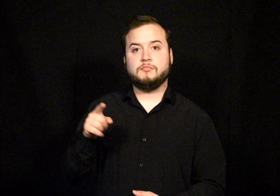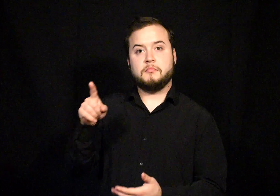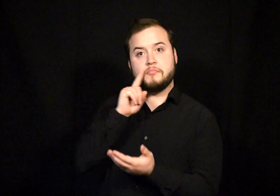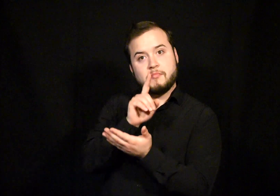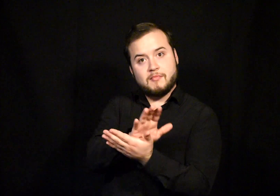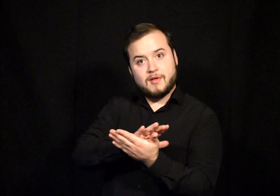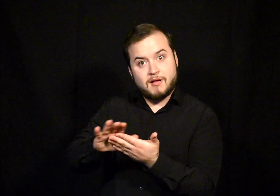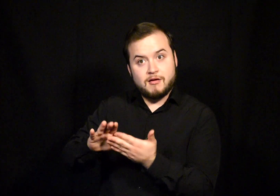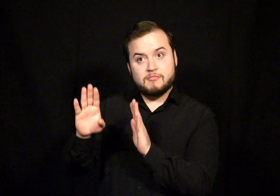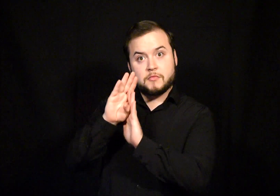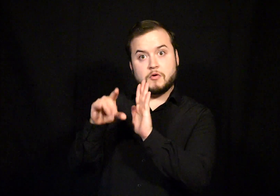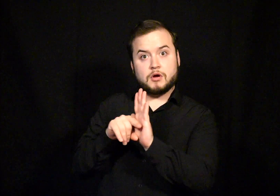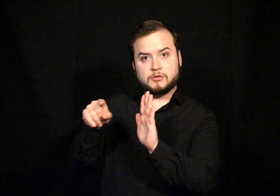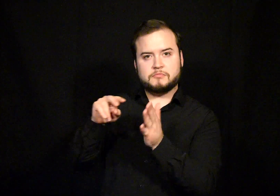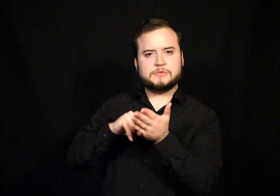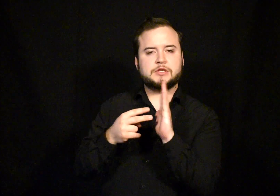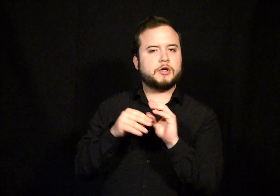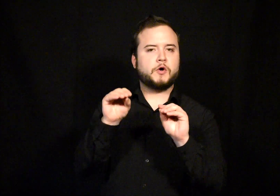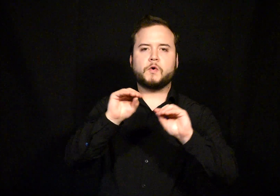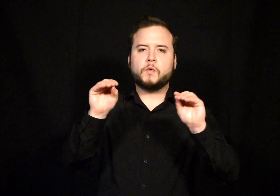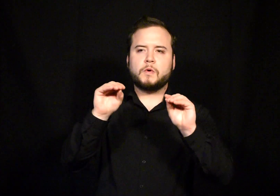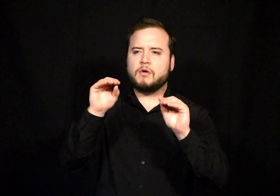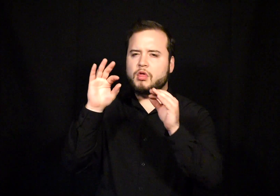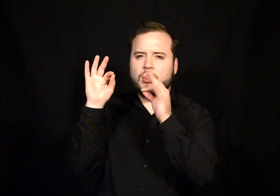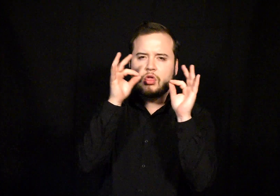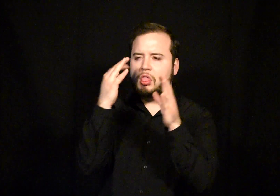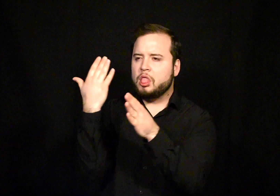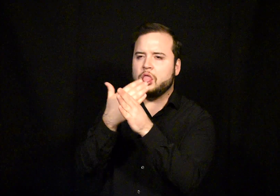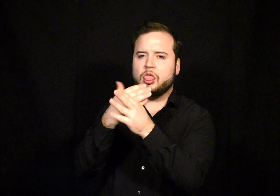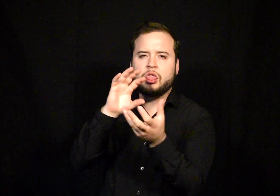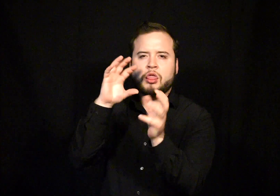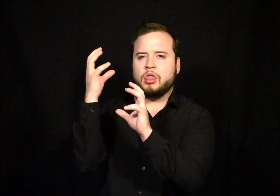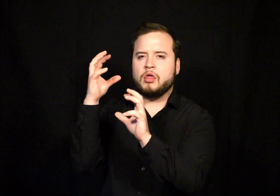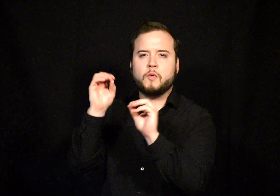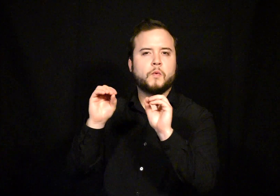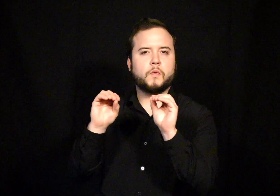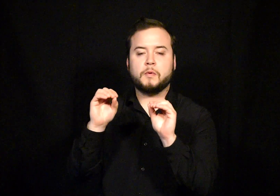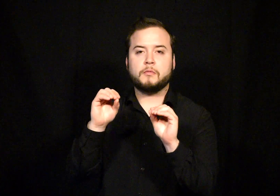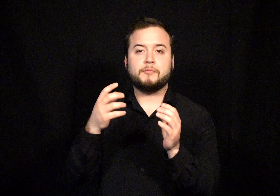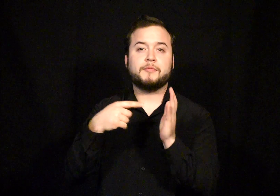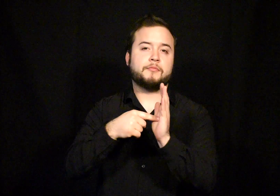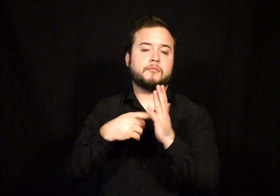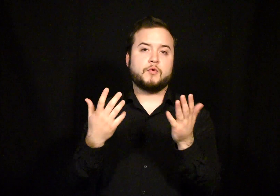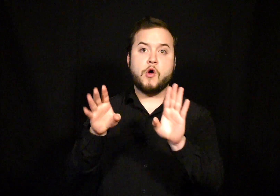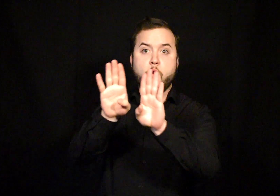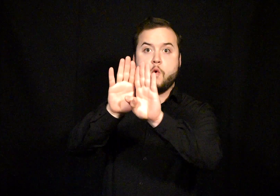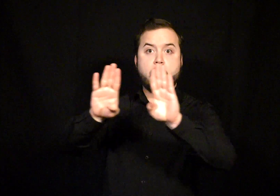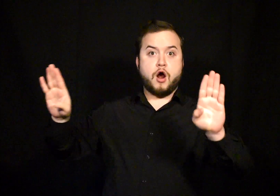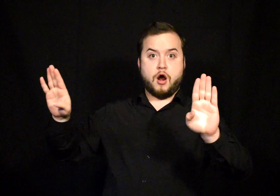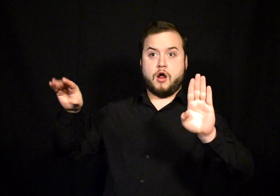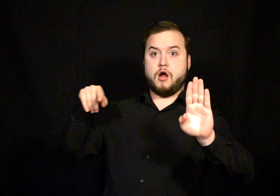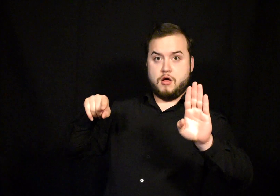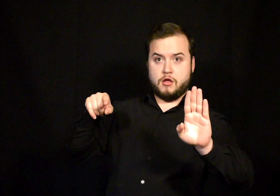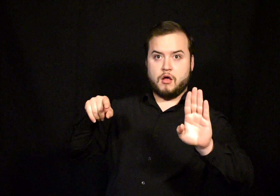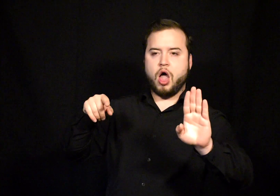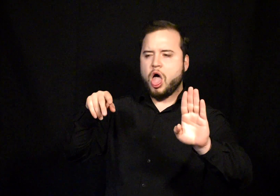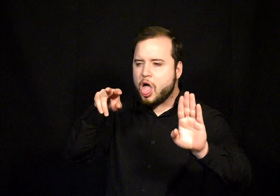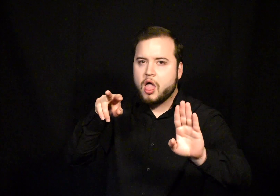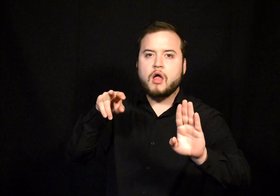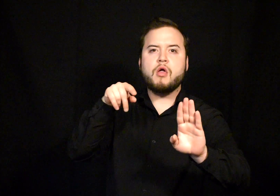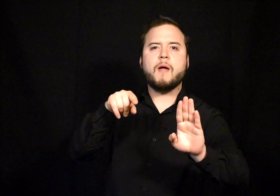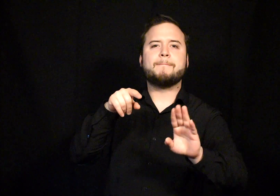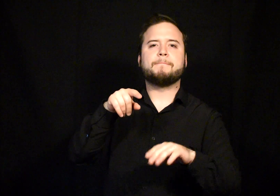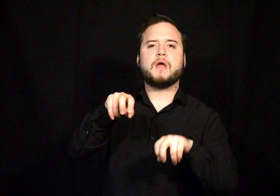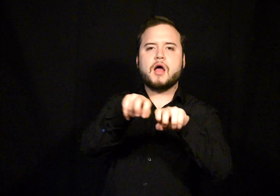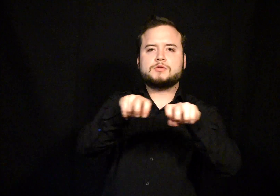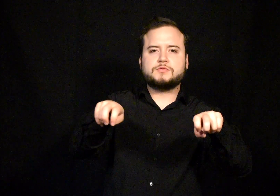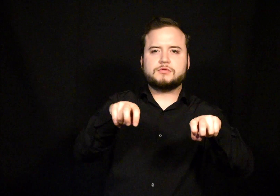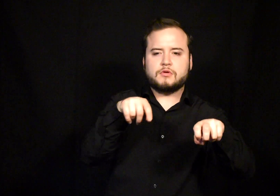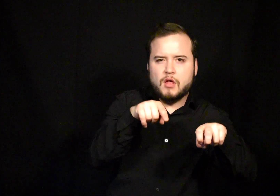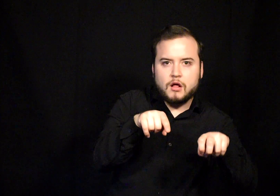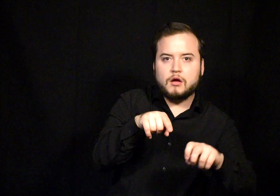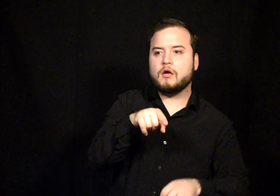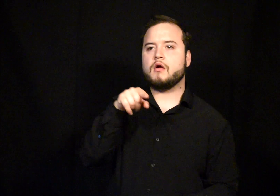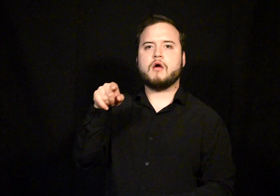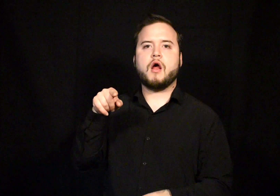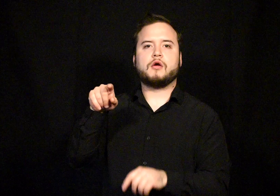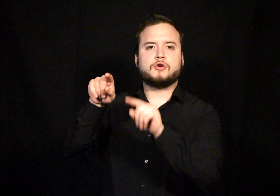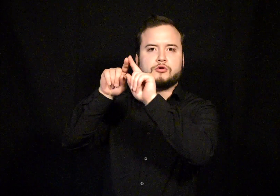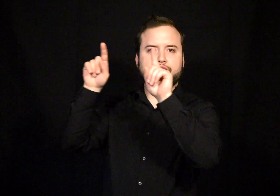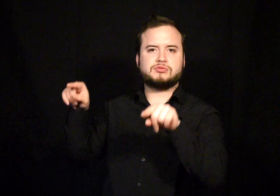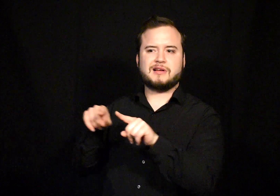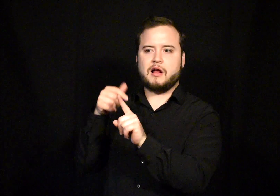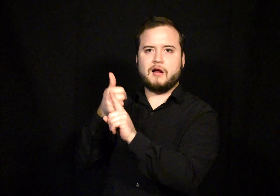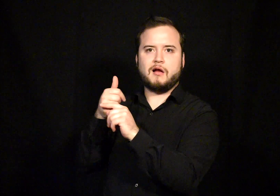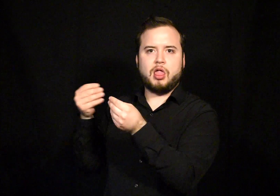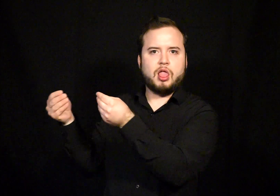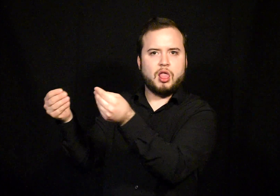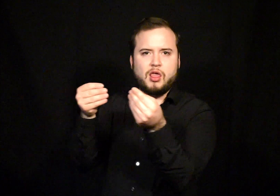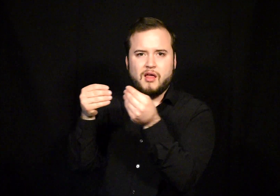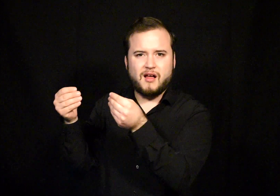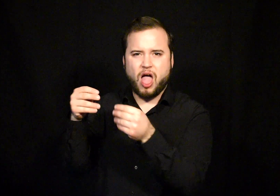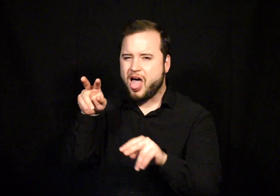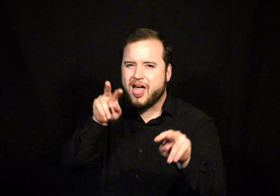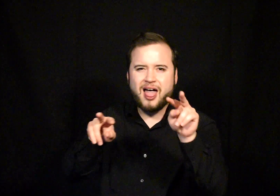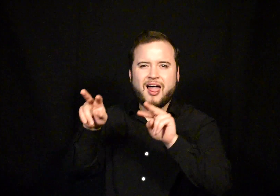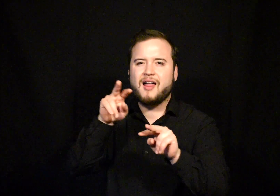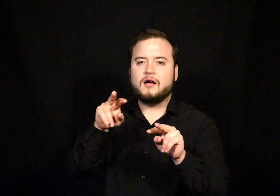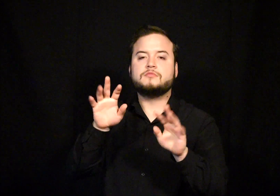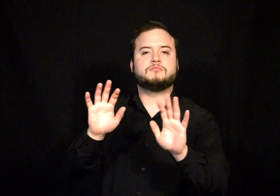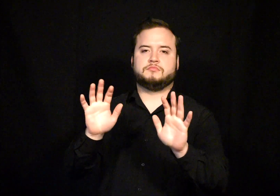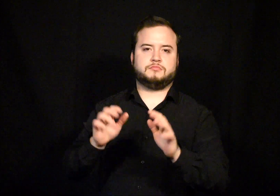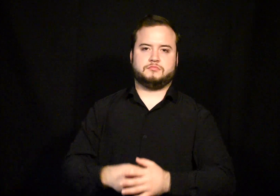Opt for a plain background free of distraction - a wall, the back of a couch, or a portable screen, for instance.